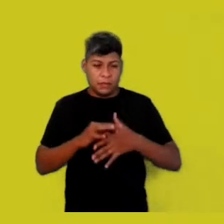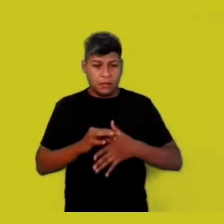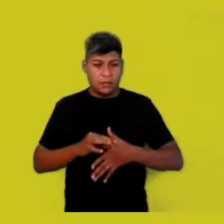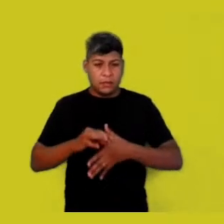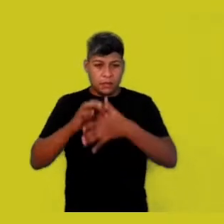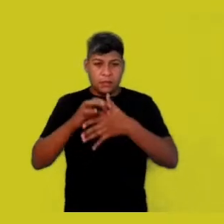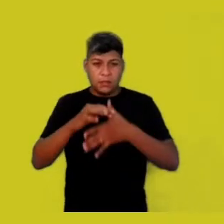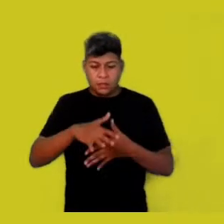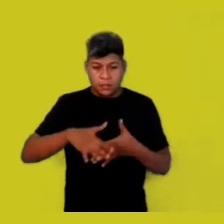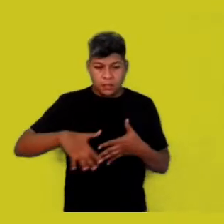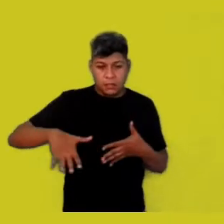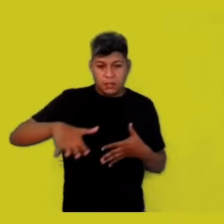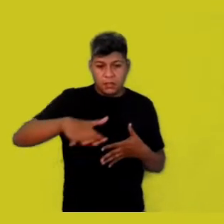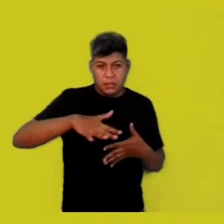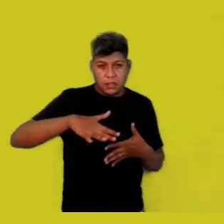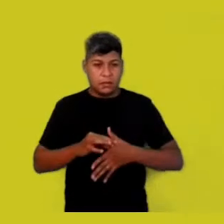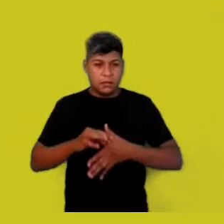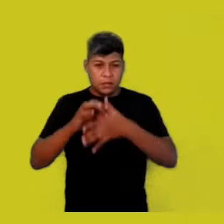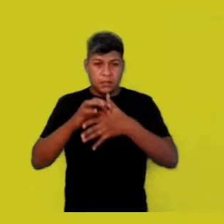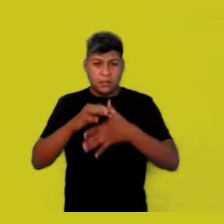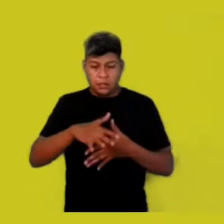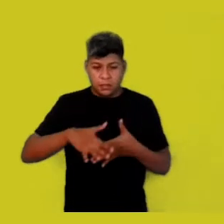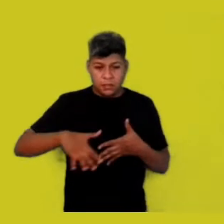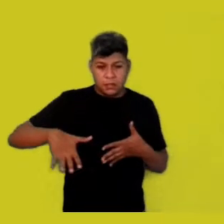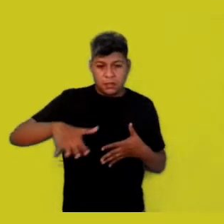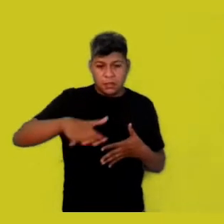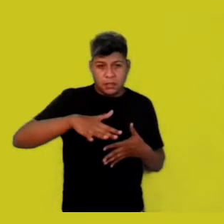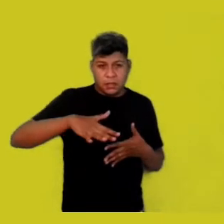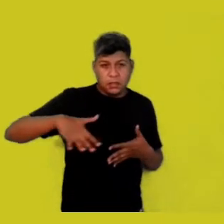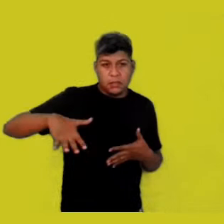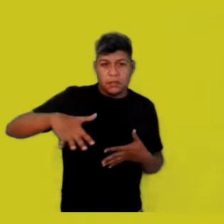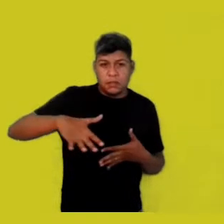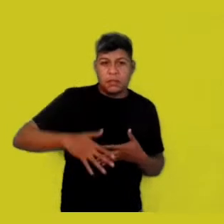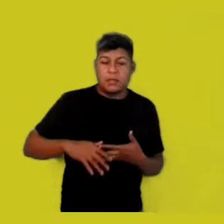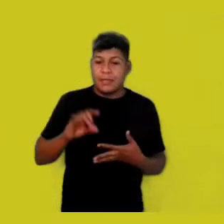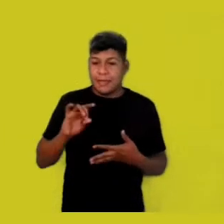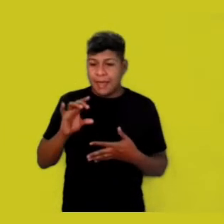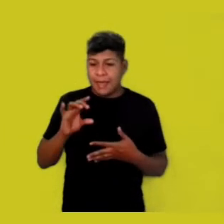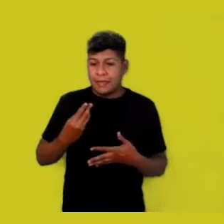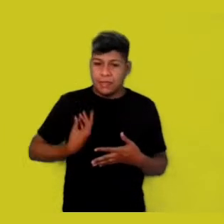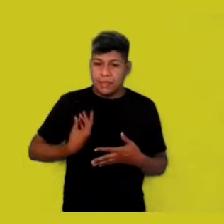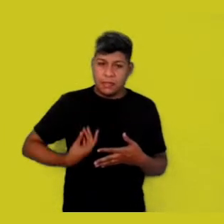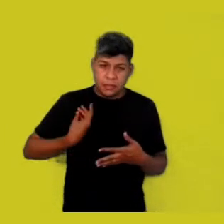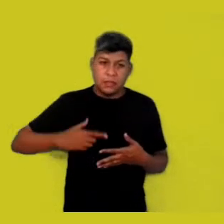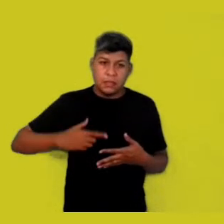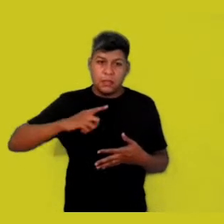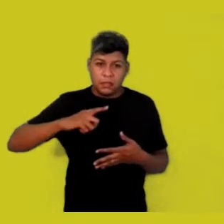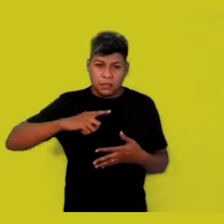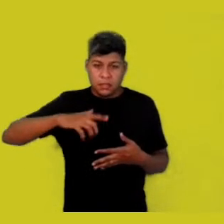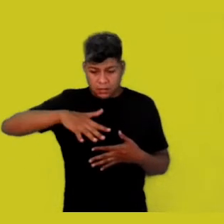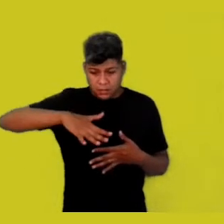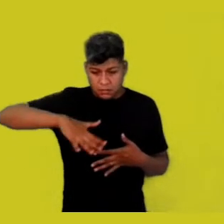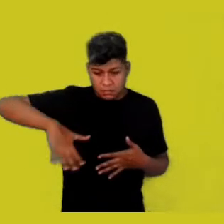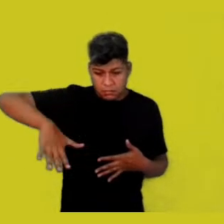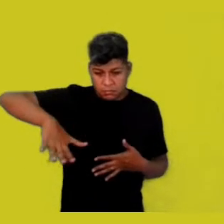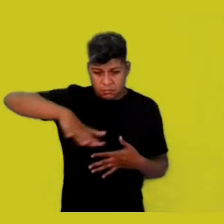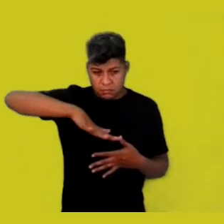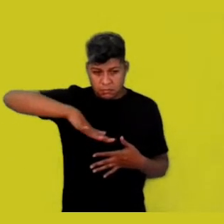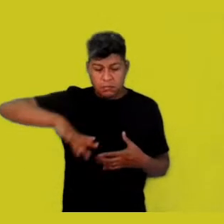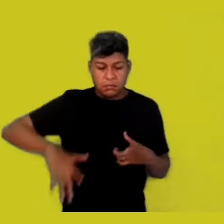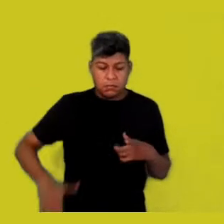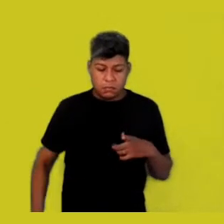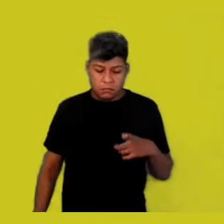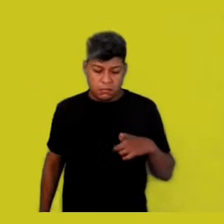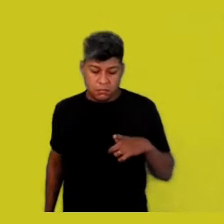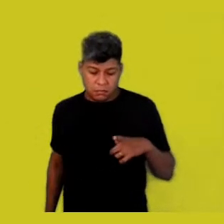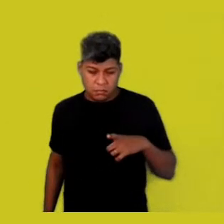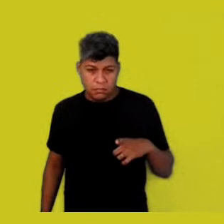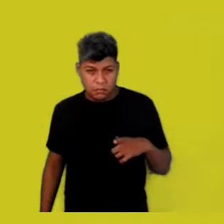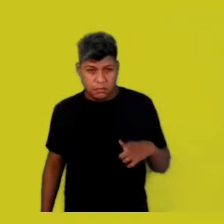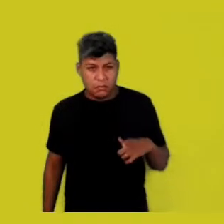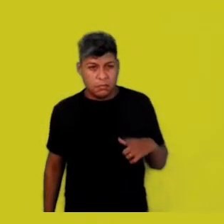but every existence who inhabit these yards that we heard here,